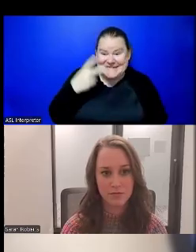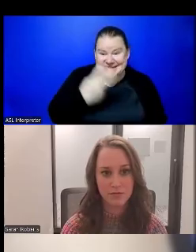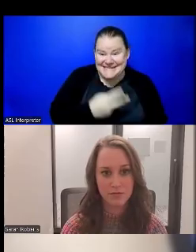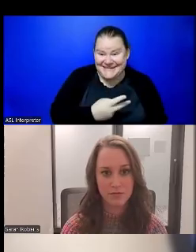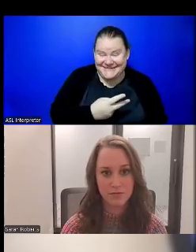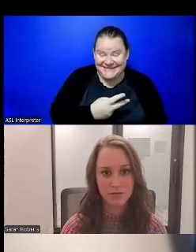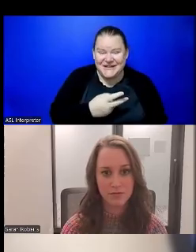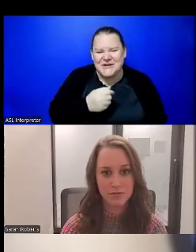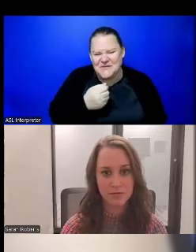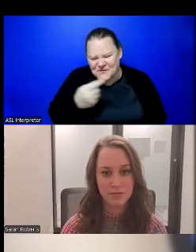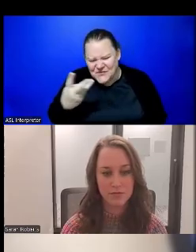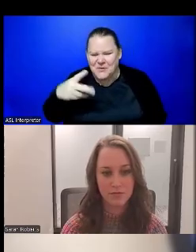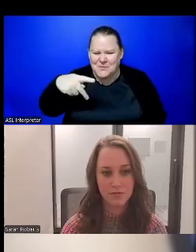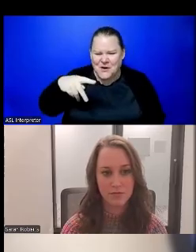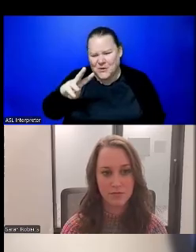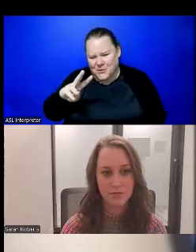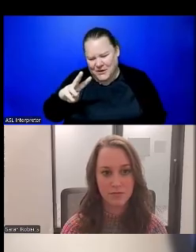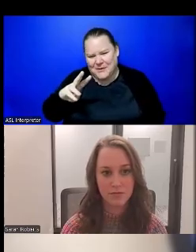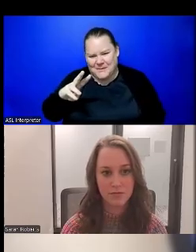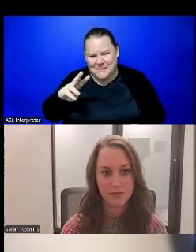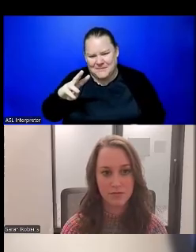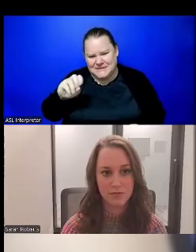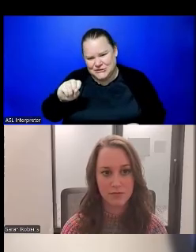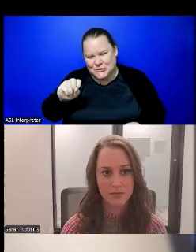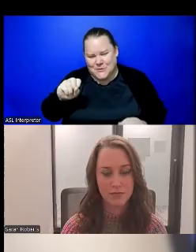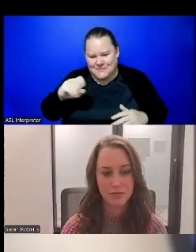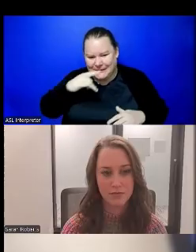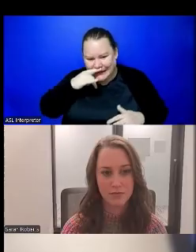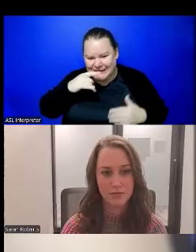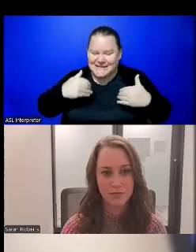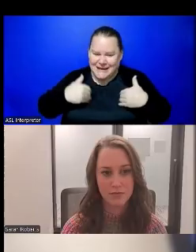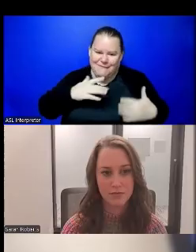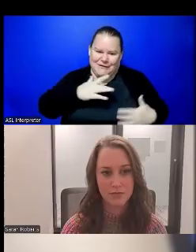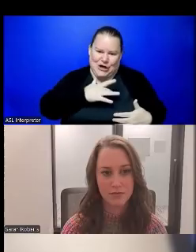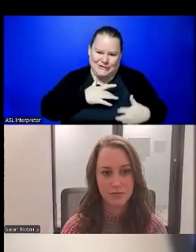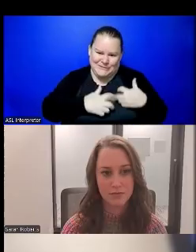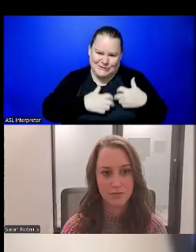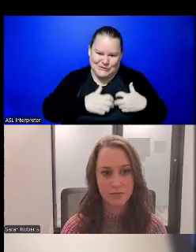Willi kids have a cardiac issue. Does it exist? Yes, but that's